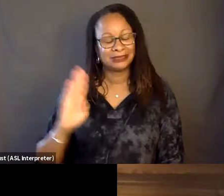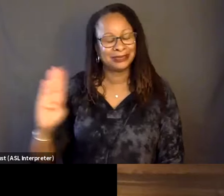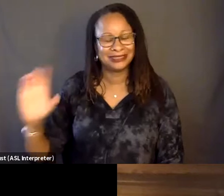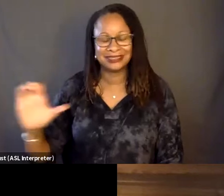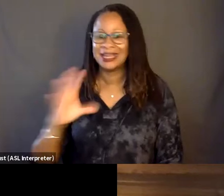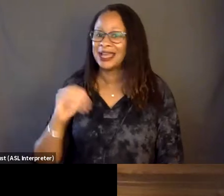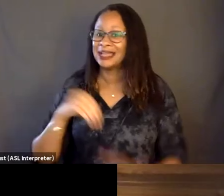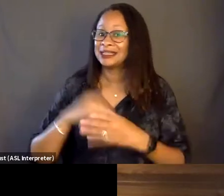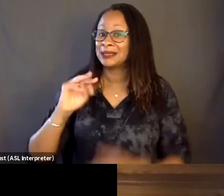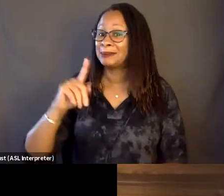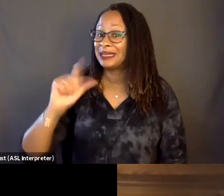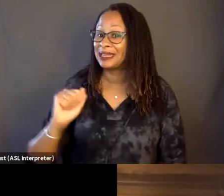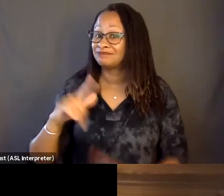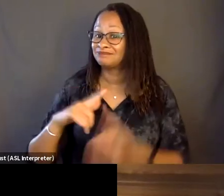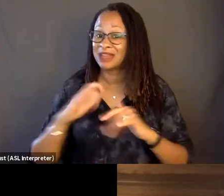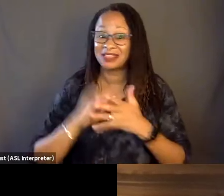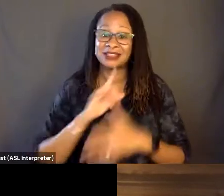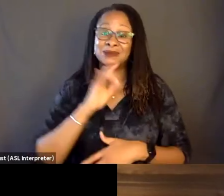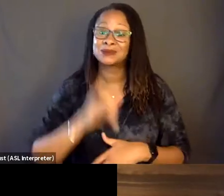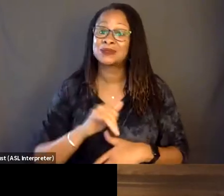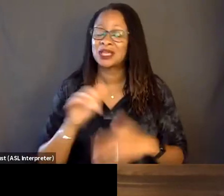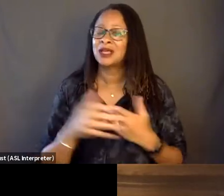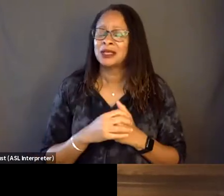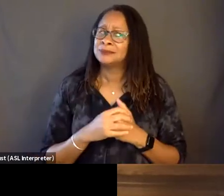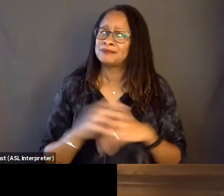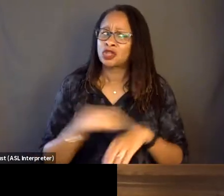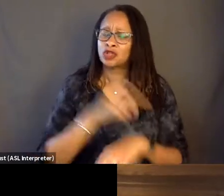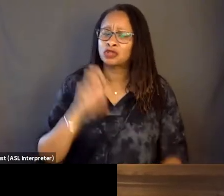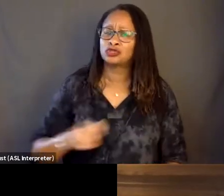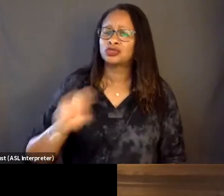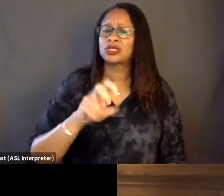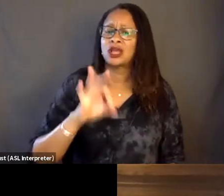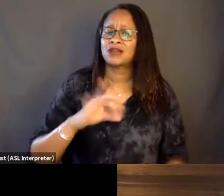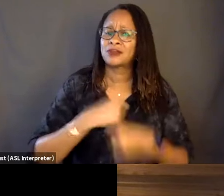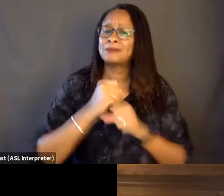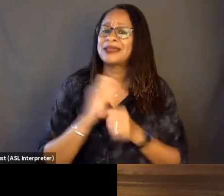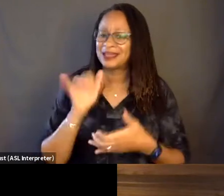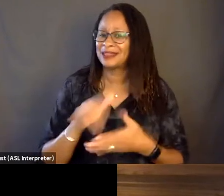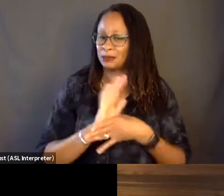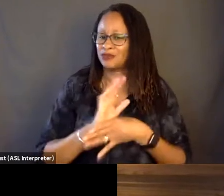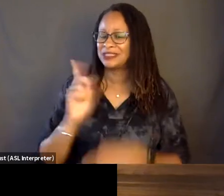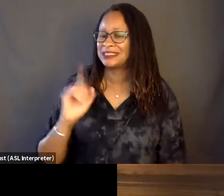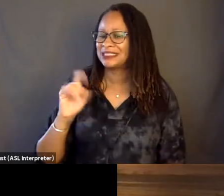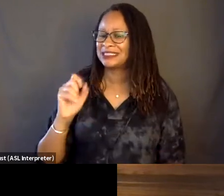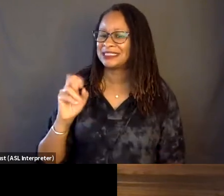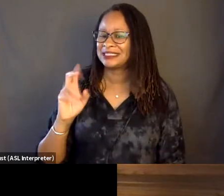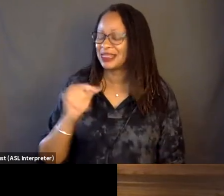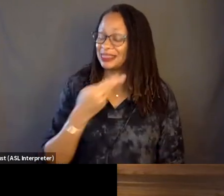And that was really the long journey of making "The Dissident." What moved me so much about this story